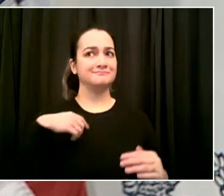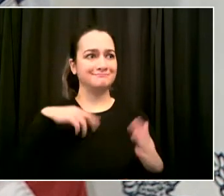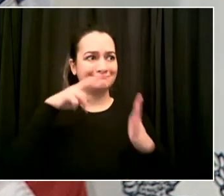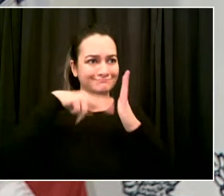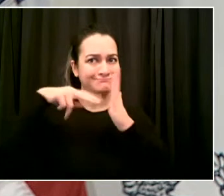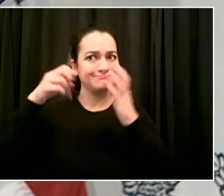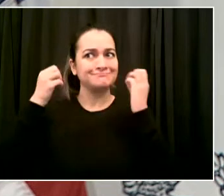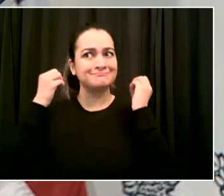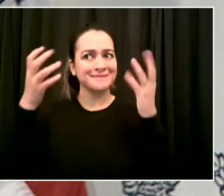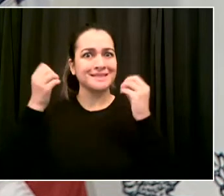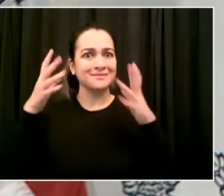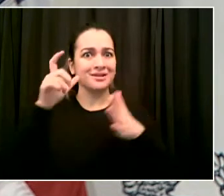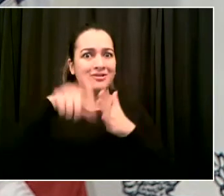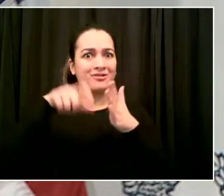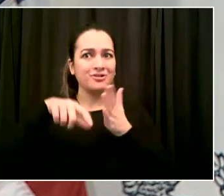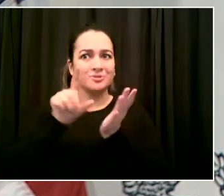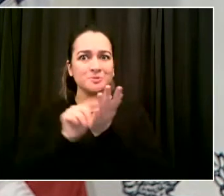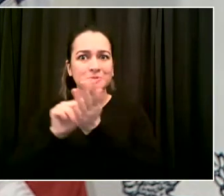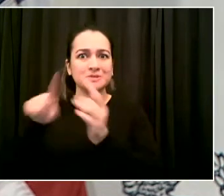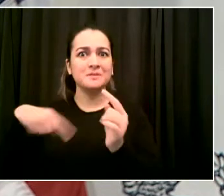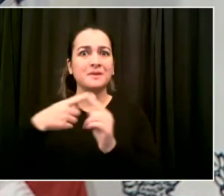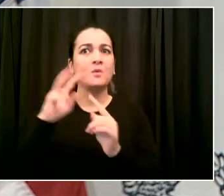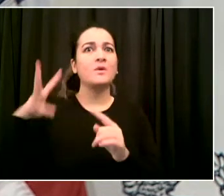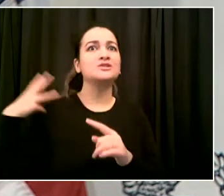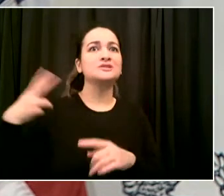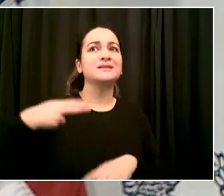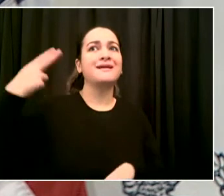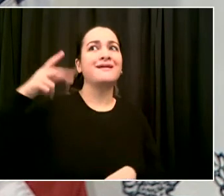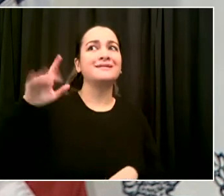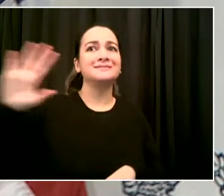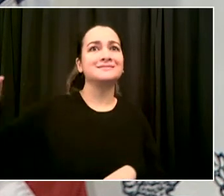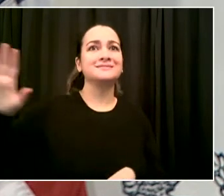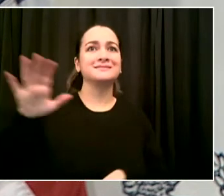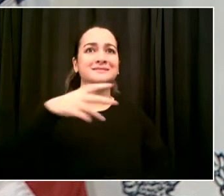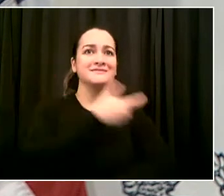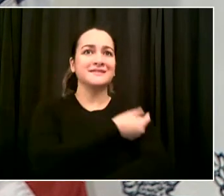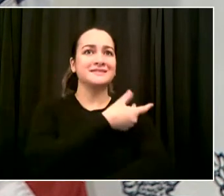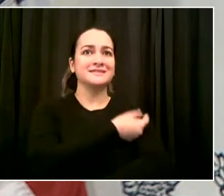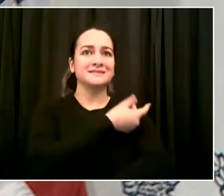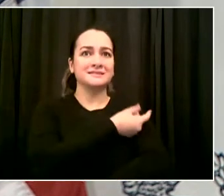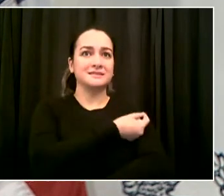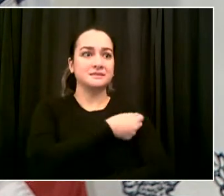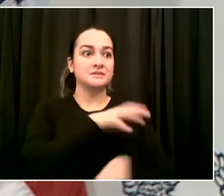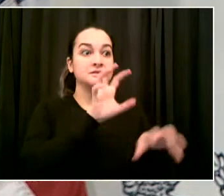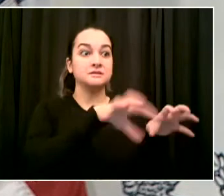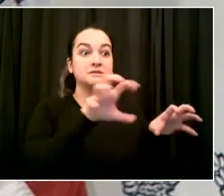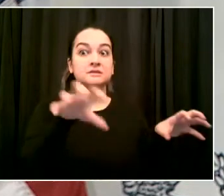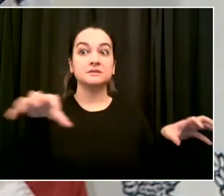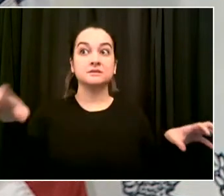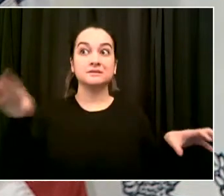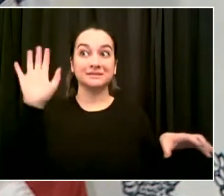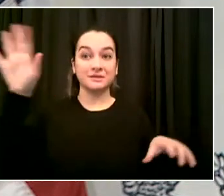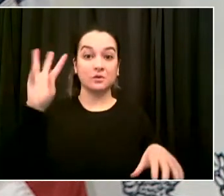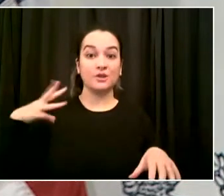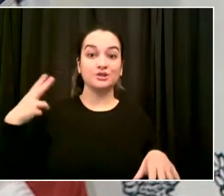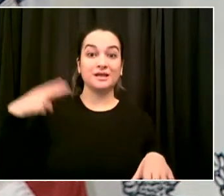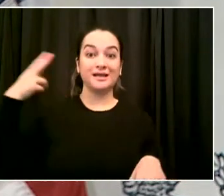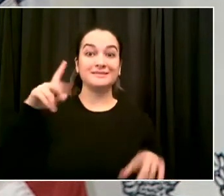STORIES ABOUT WASHINGTON HEIGHTS AND THOUGHH IT WAS INTENDED FOR UNDERSERVED LOCAL COMMUNITIES